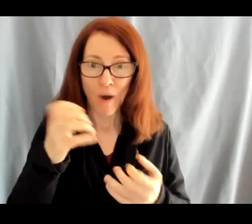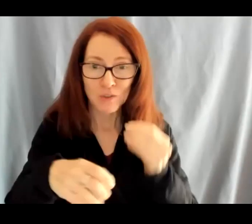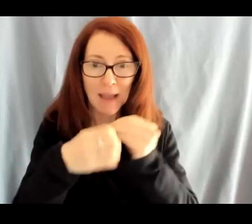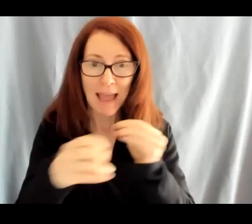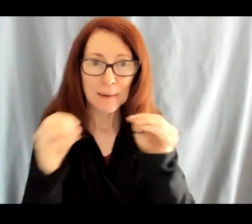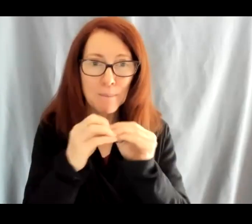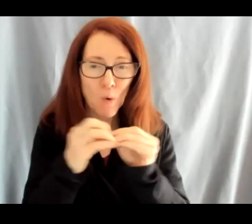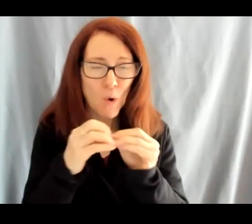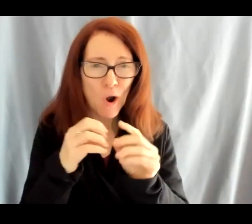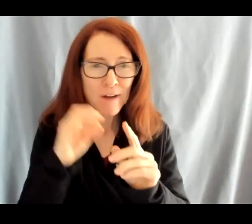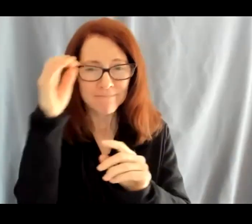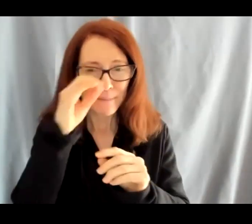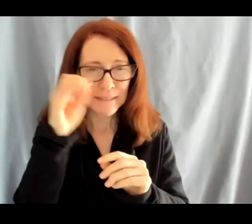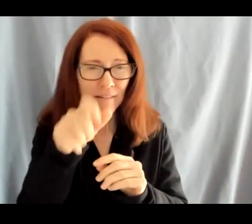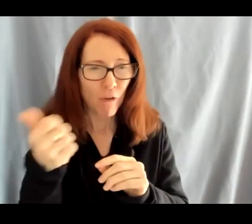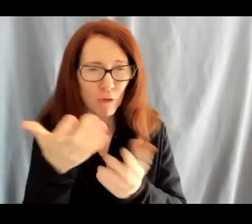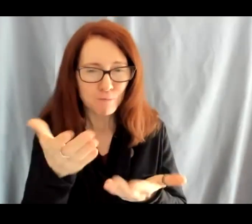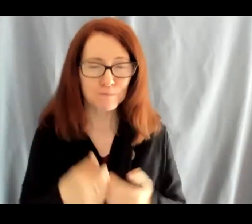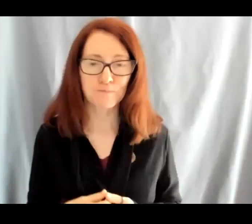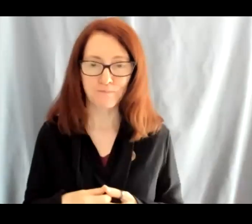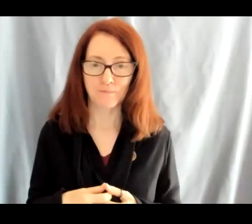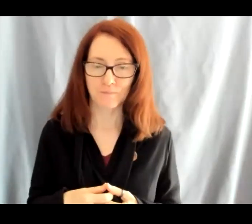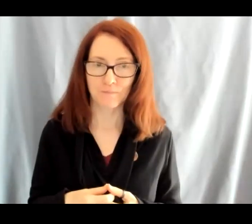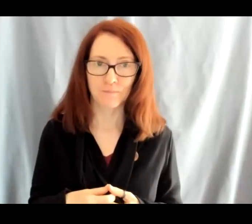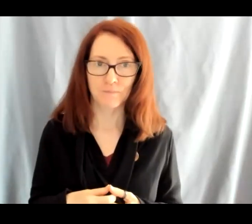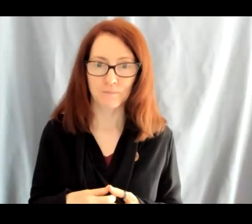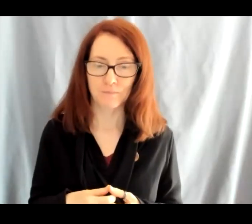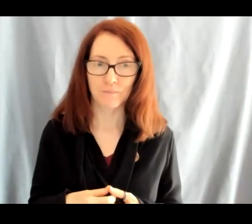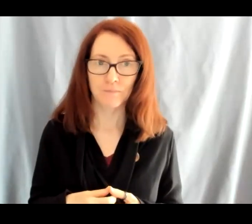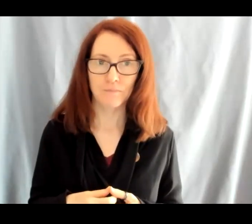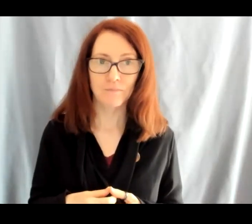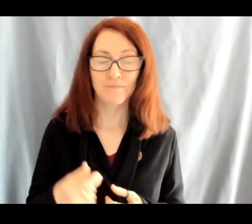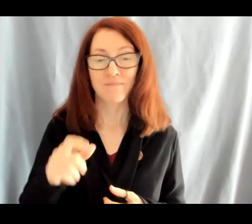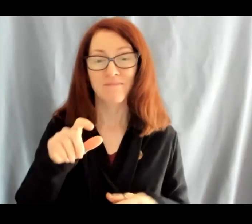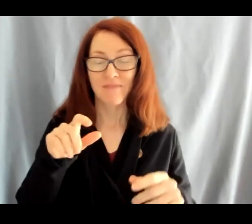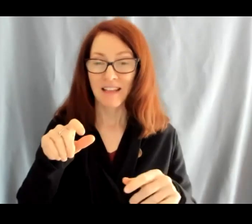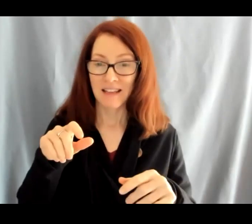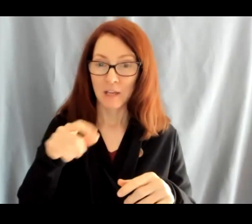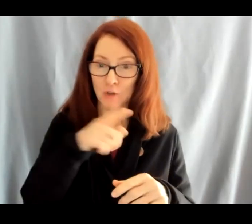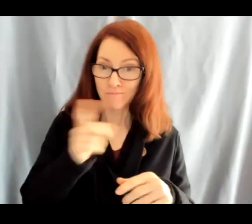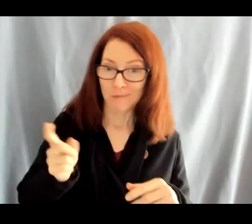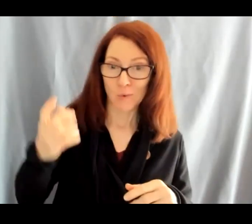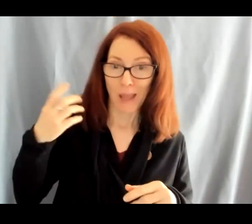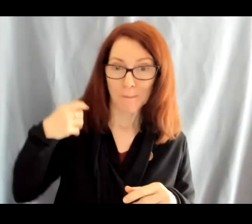Sure so I guess one thing that's good to consider as the employer is that you know what is the employee's ultimate recourse if they're